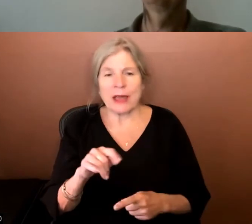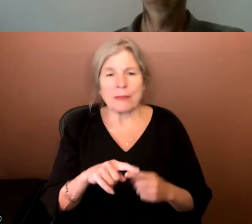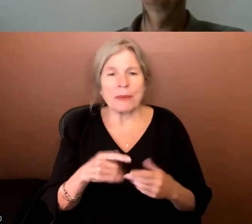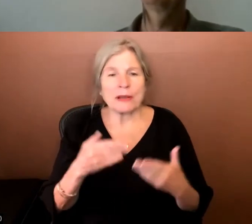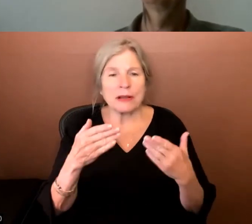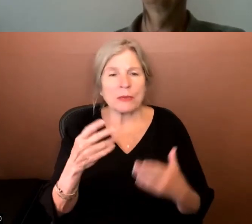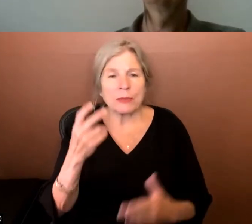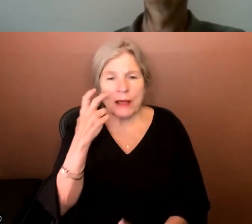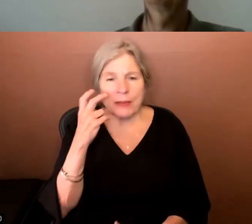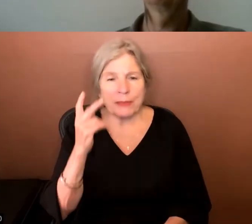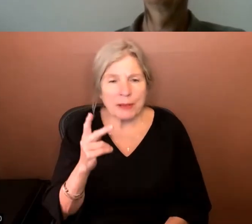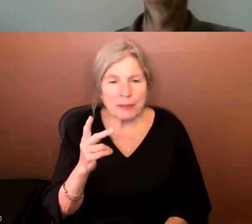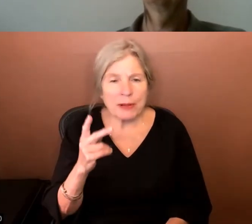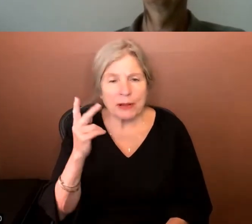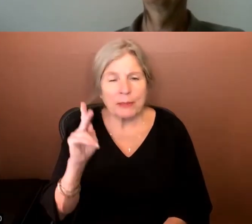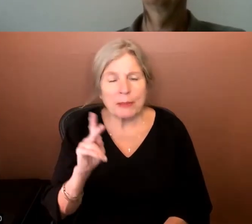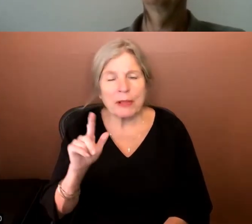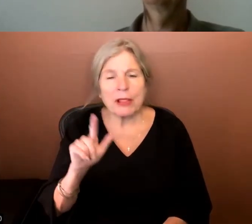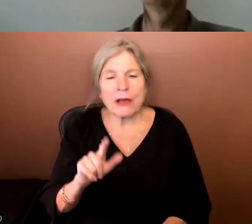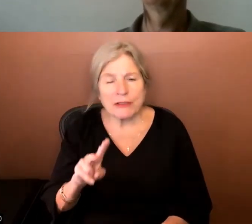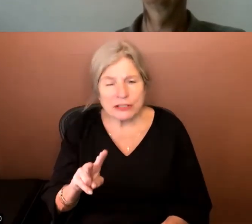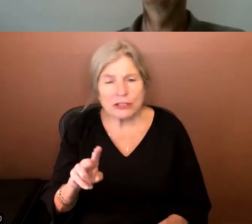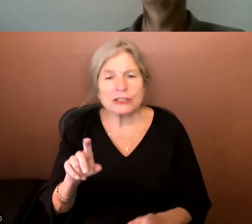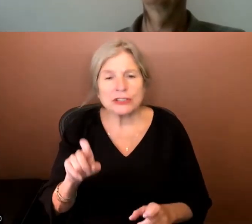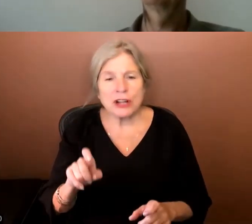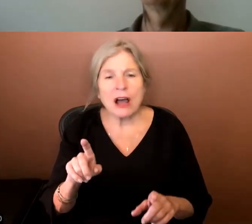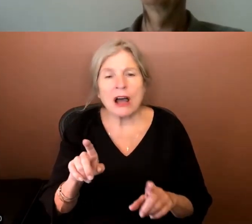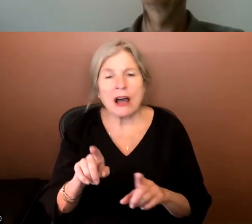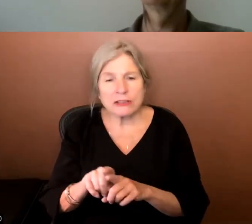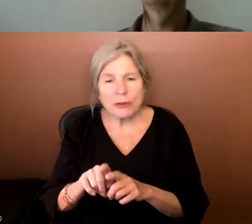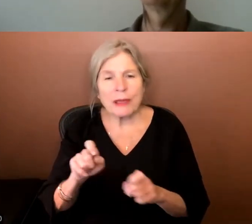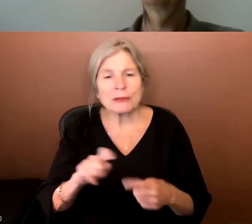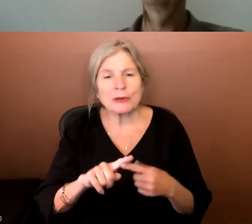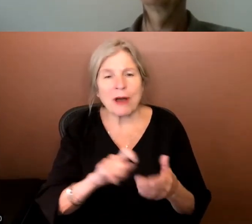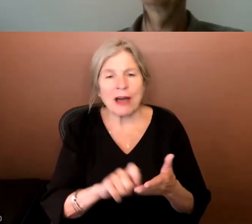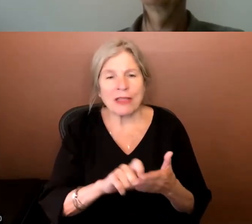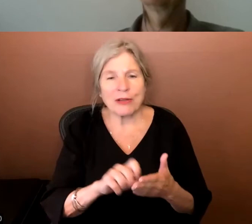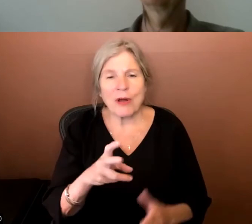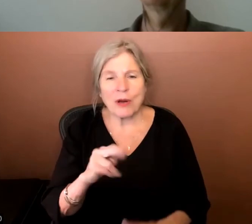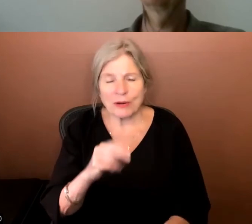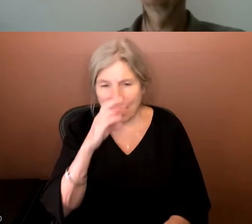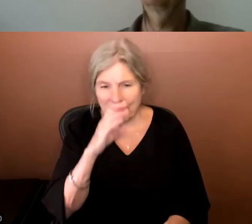and people of low vision should be able to author their own comics, too. I've had ideas and